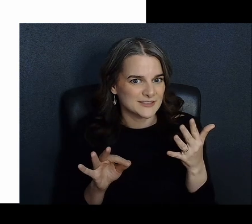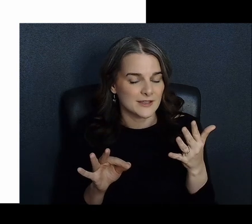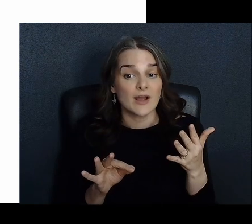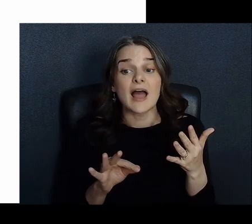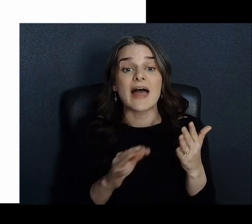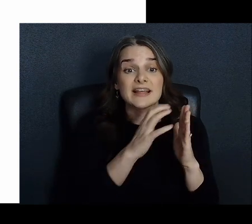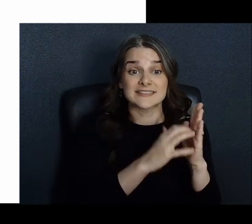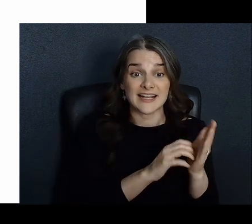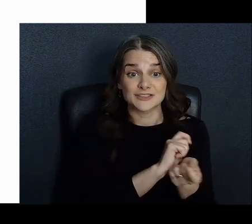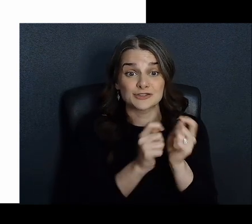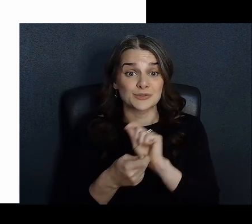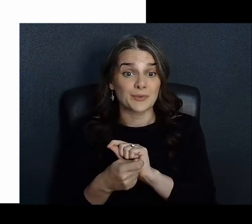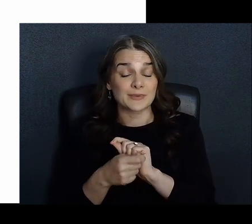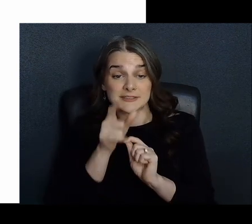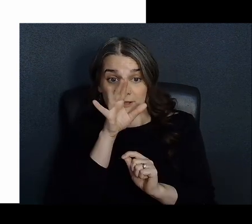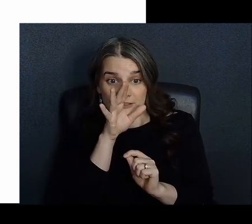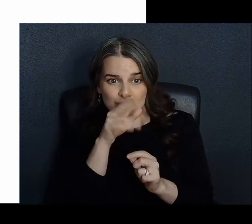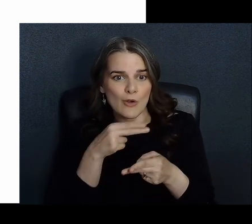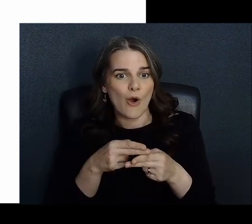Currently with magnifier, I believe